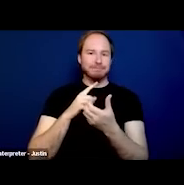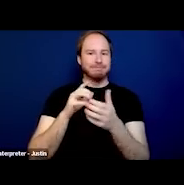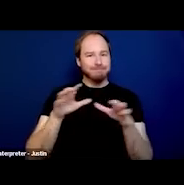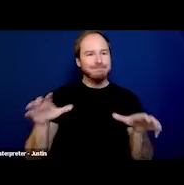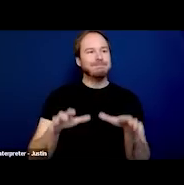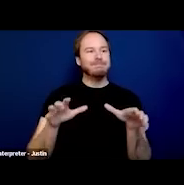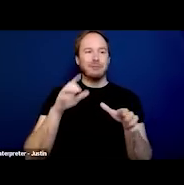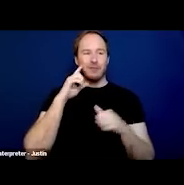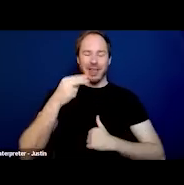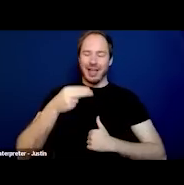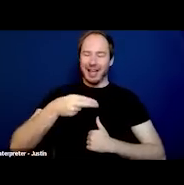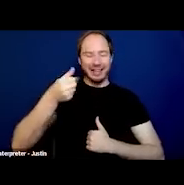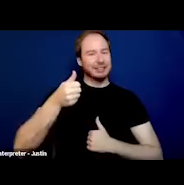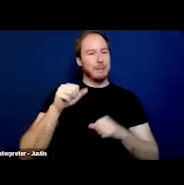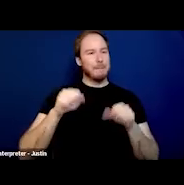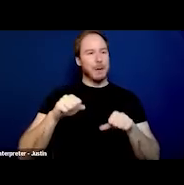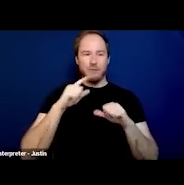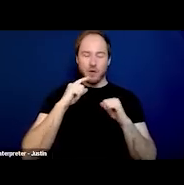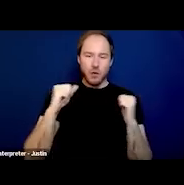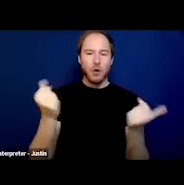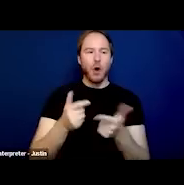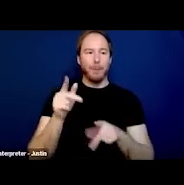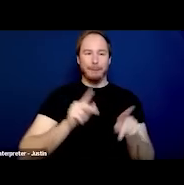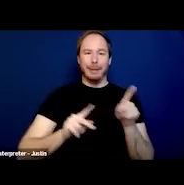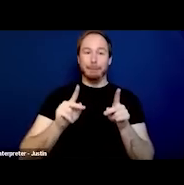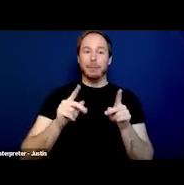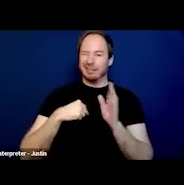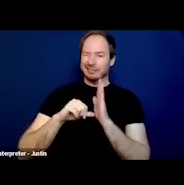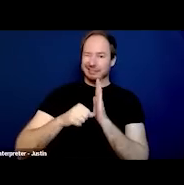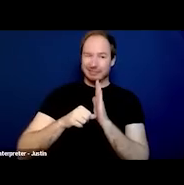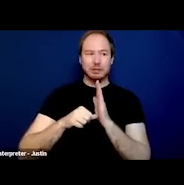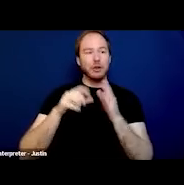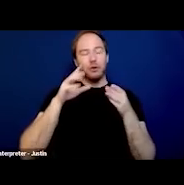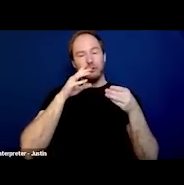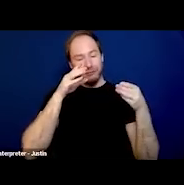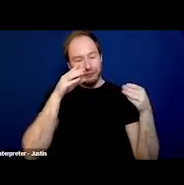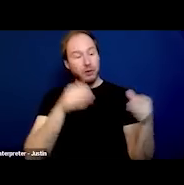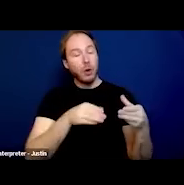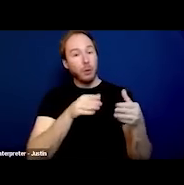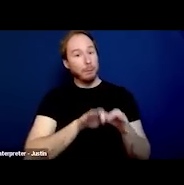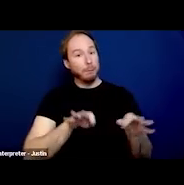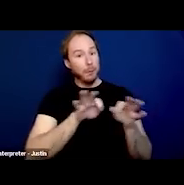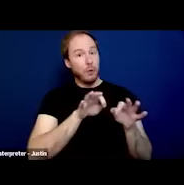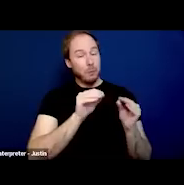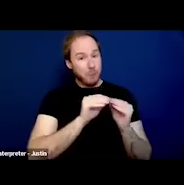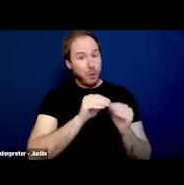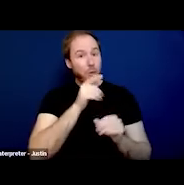and then I think this is the most important part for me, giving special attention to the needs of those at greatest risk of poor health